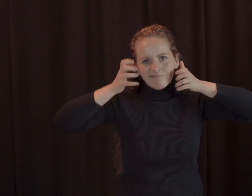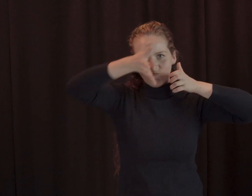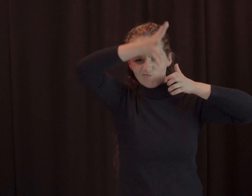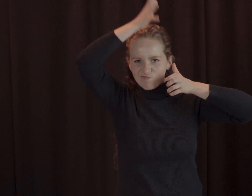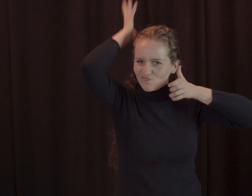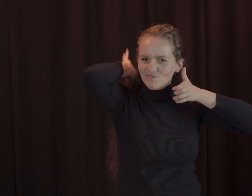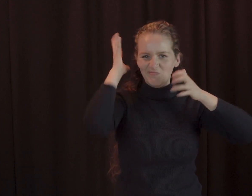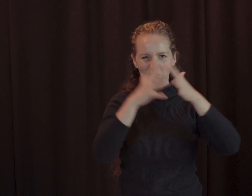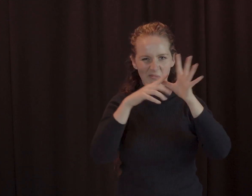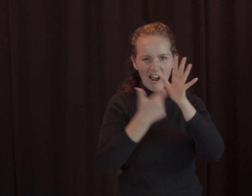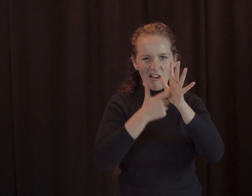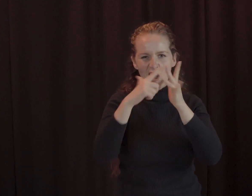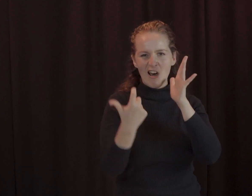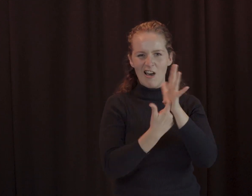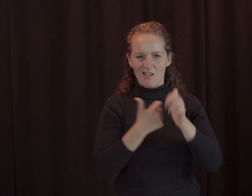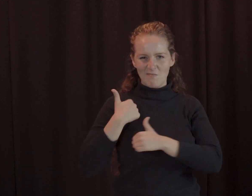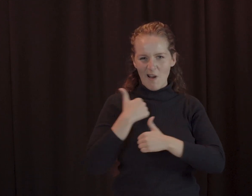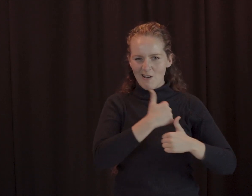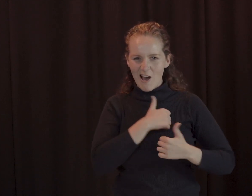In her role as warrior goddess,